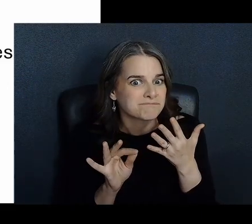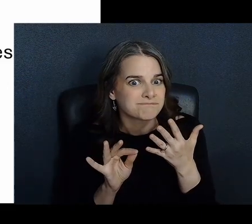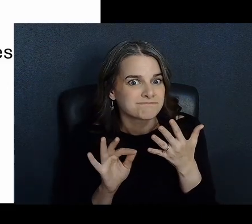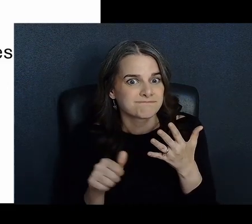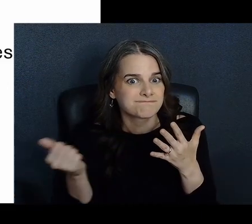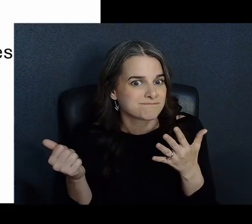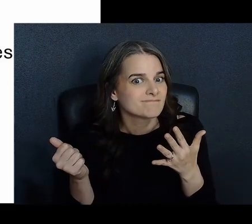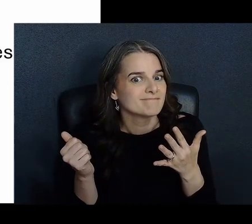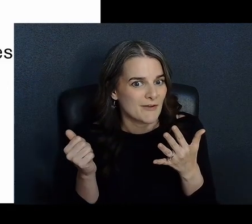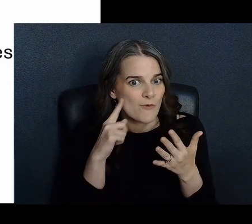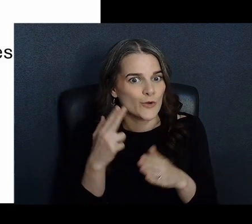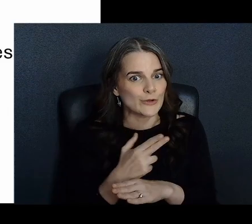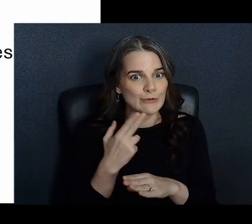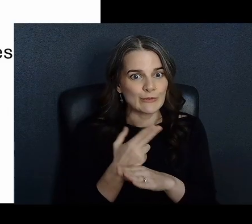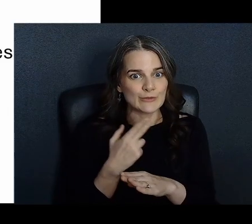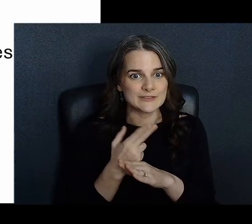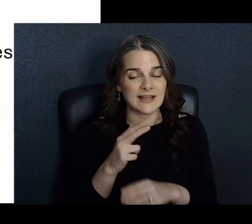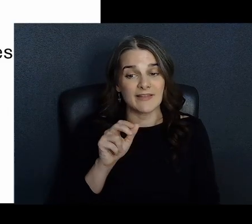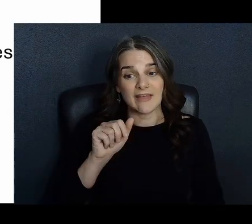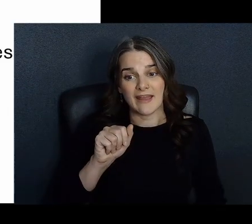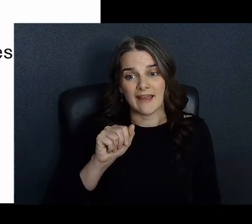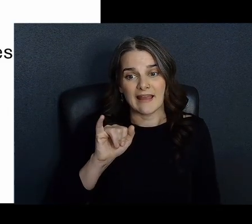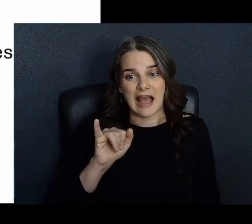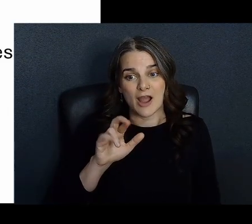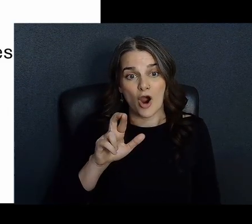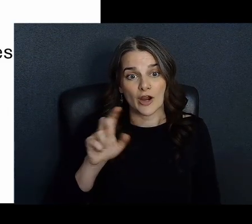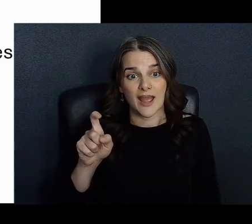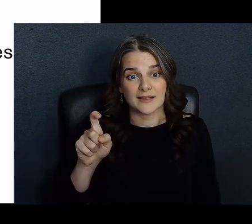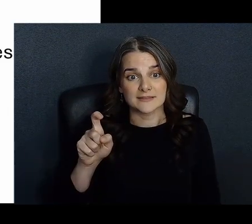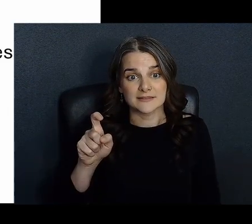Again, the AIRx vision is tethered to the phone.